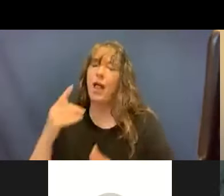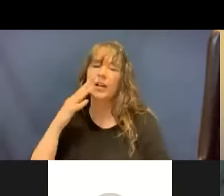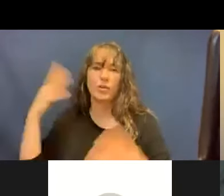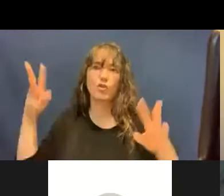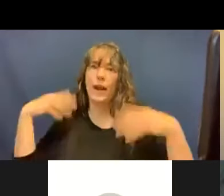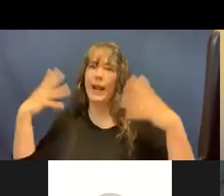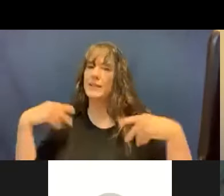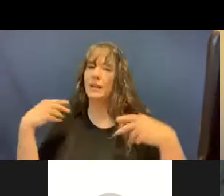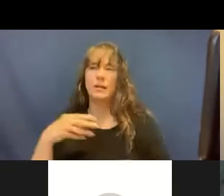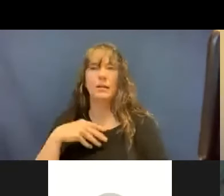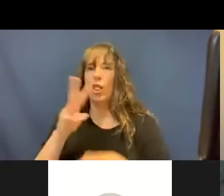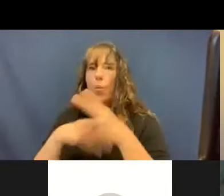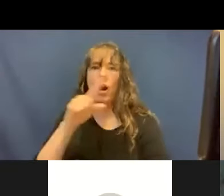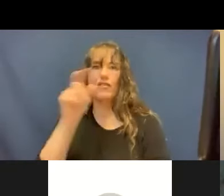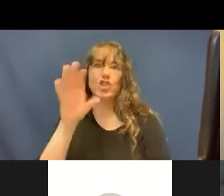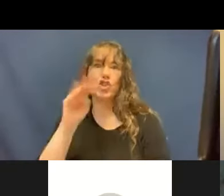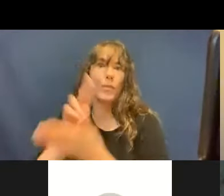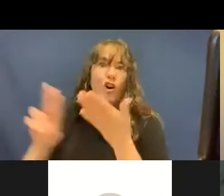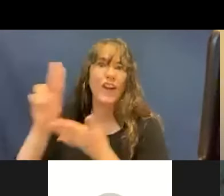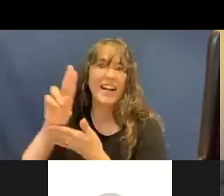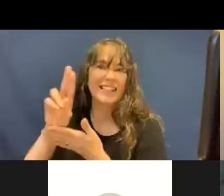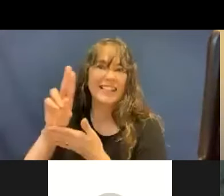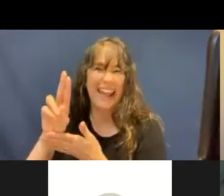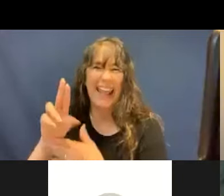of Zoom University and curbside veterinary medicine. Yeah, thank you so much for your